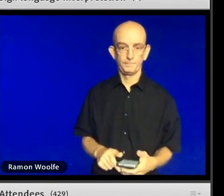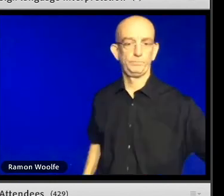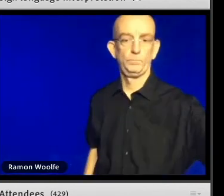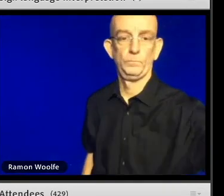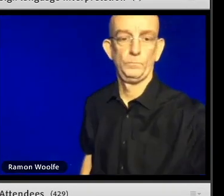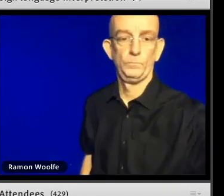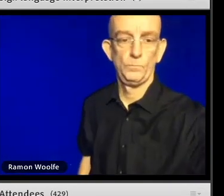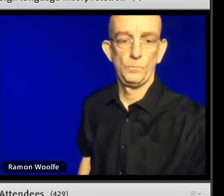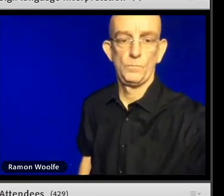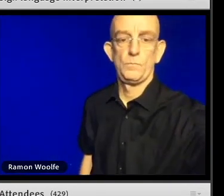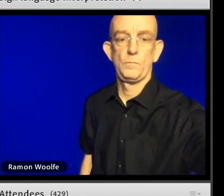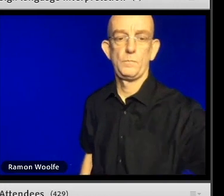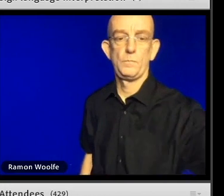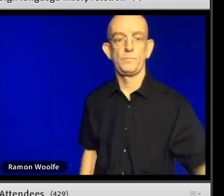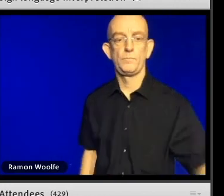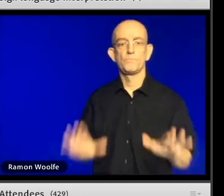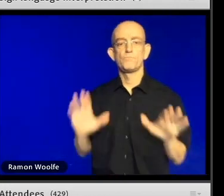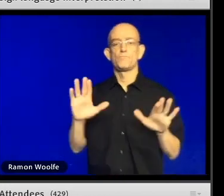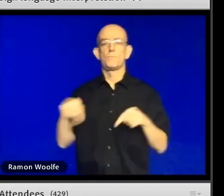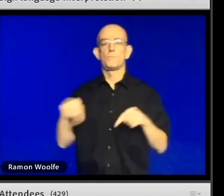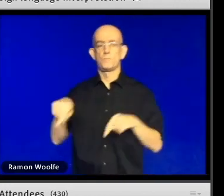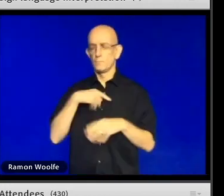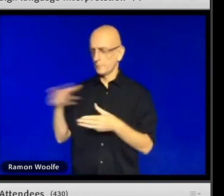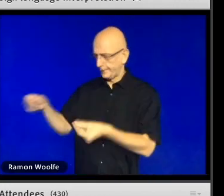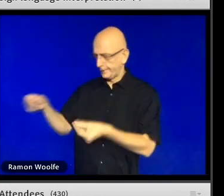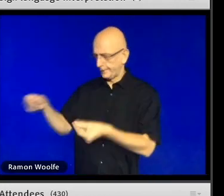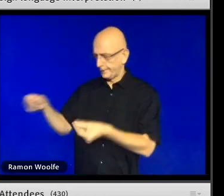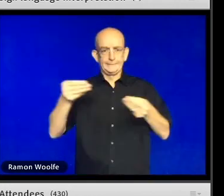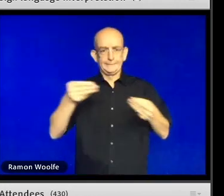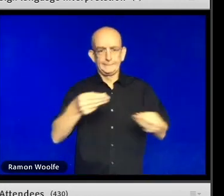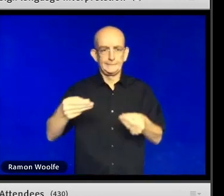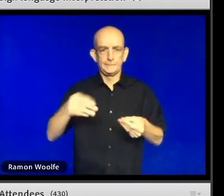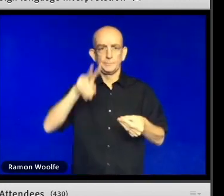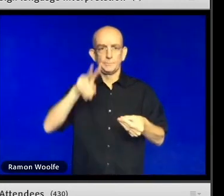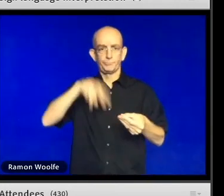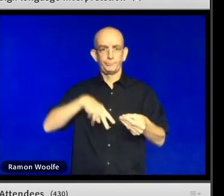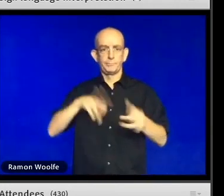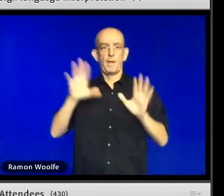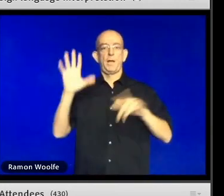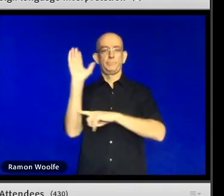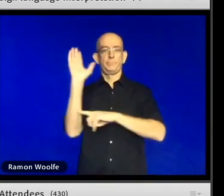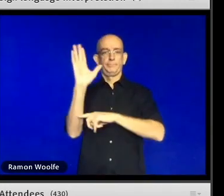these assessment. First we'll have obviously UNHCR and RIADIS. This is a very strong partnership